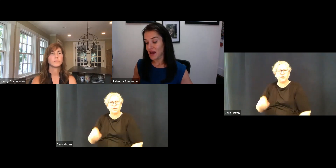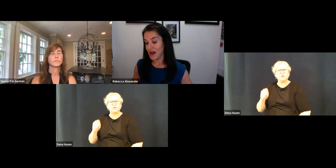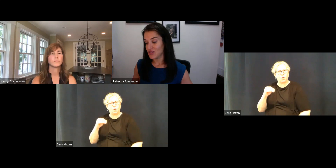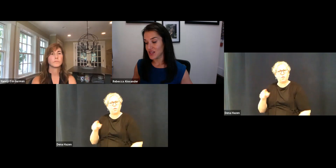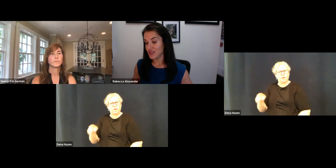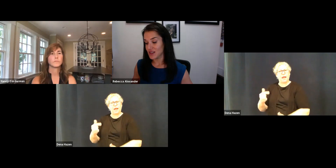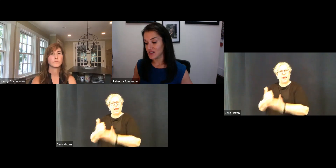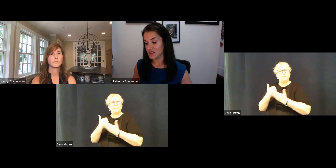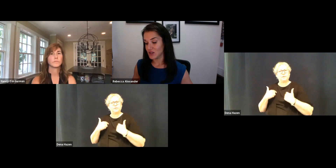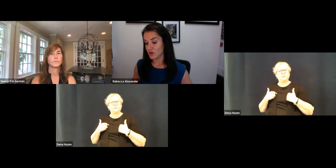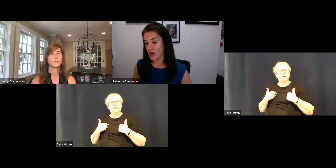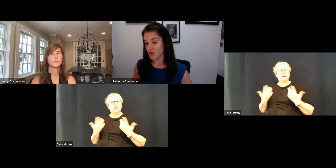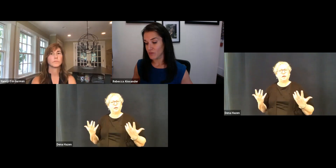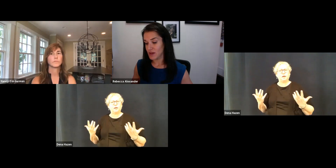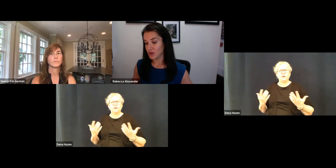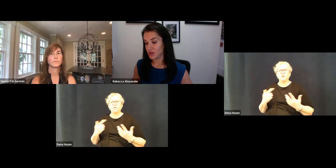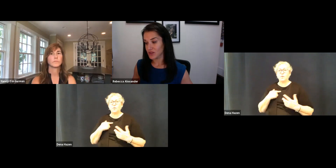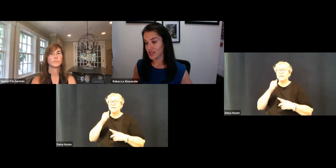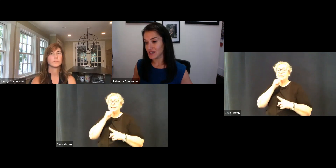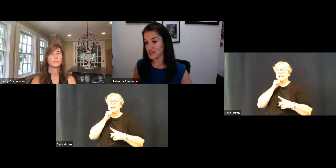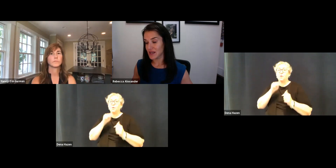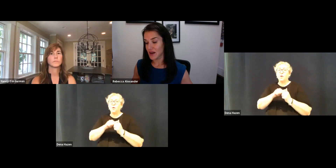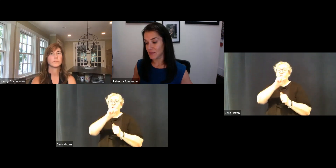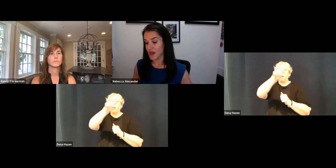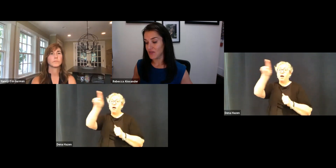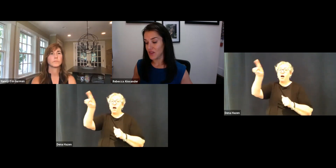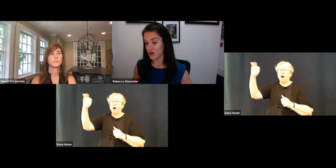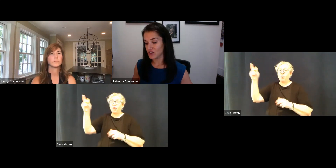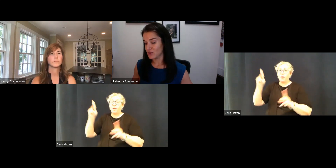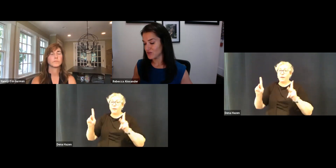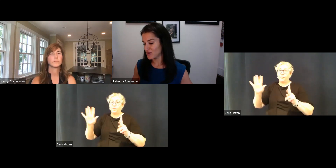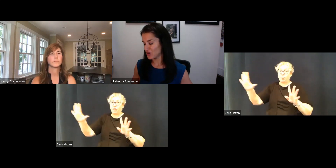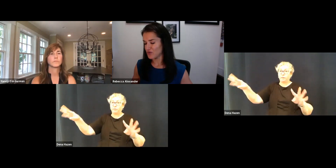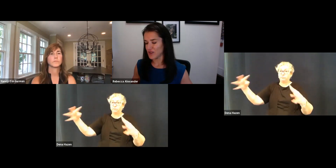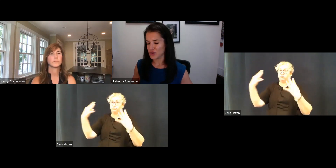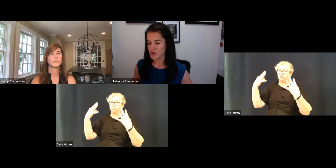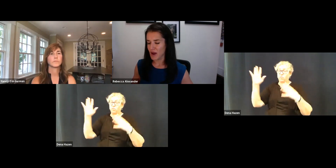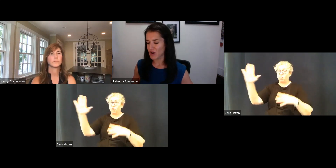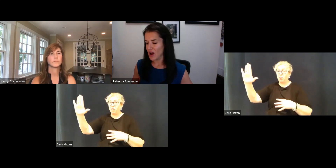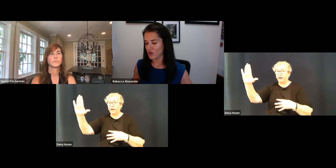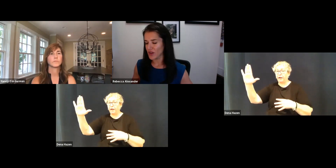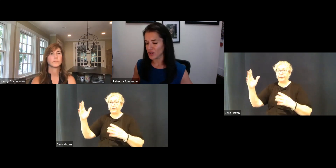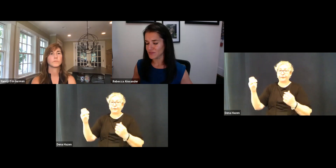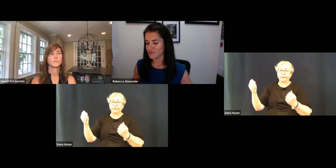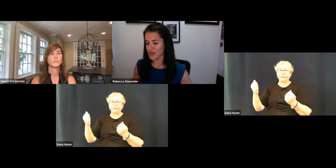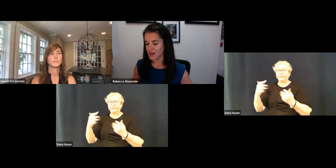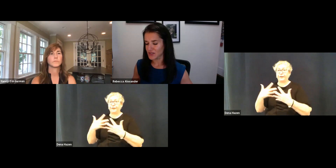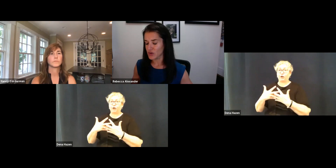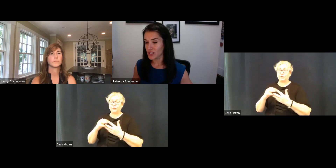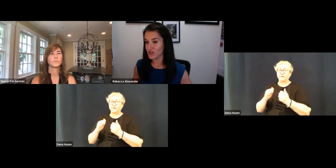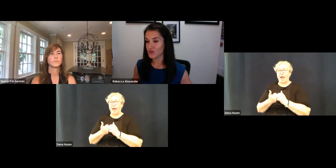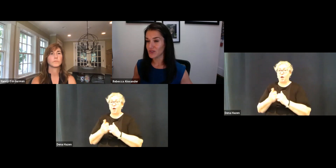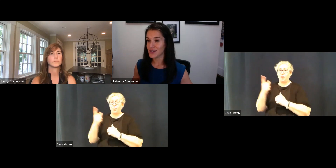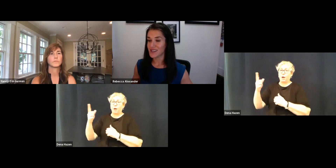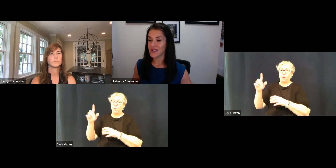But I think that dealing with other people is-- and their sort of your fears about how they'll treat you--